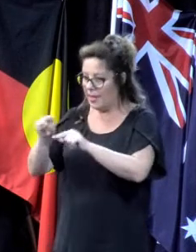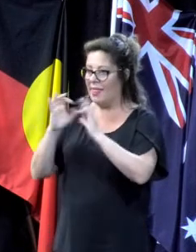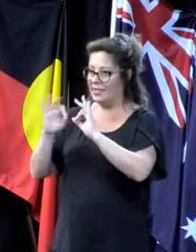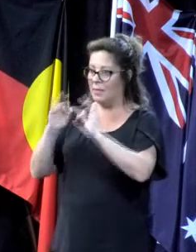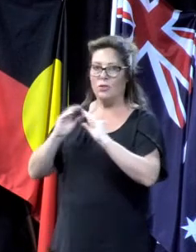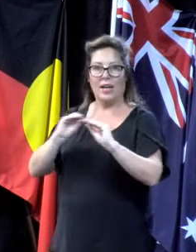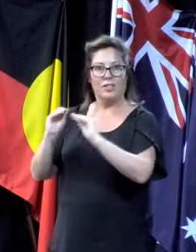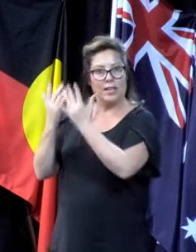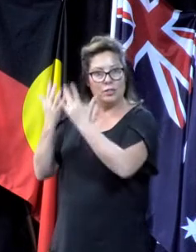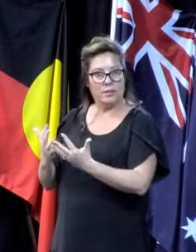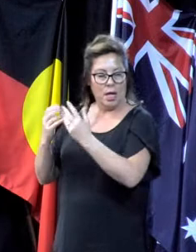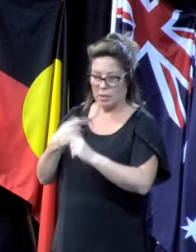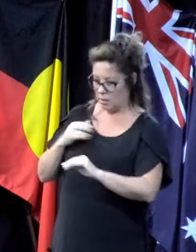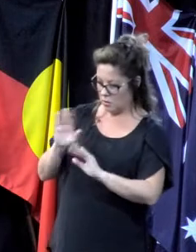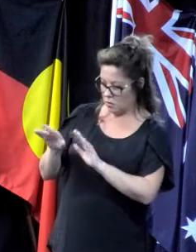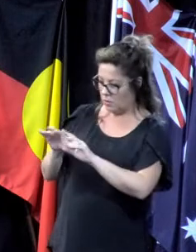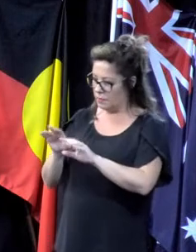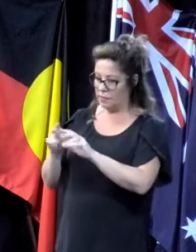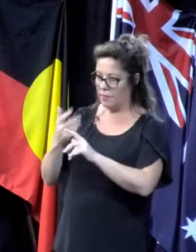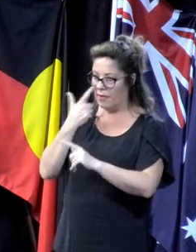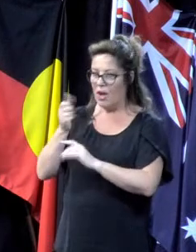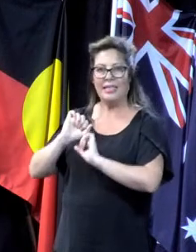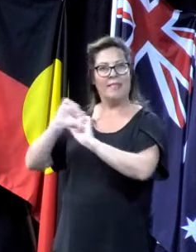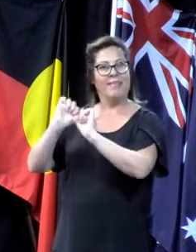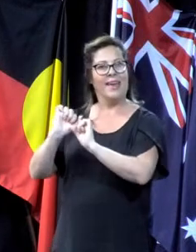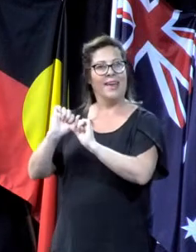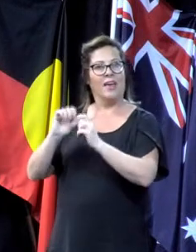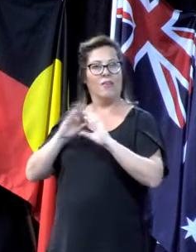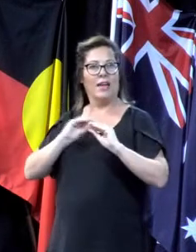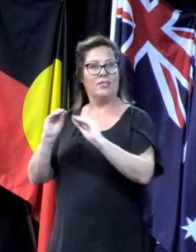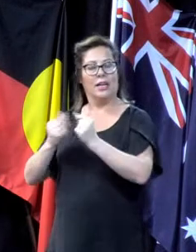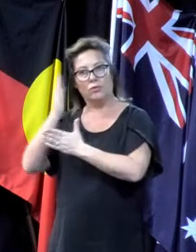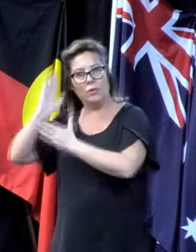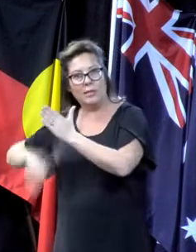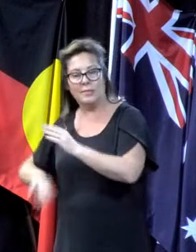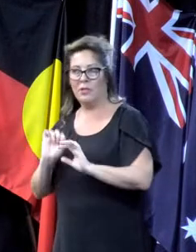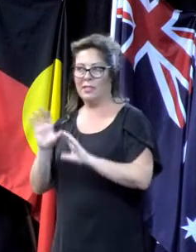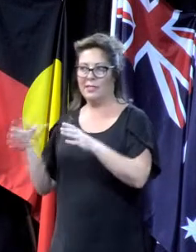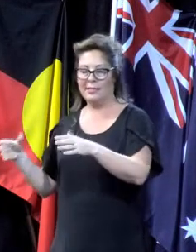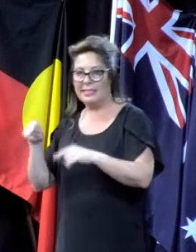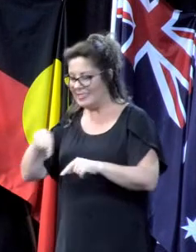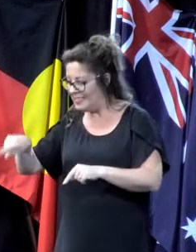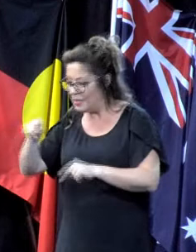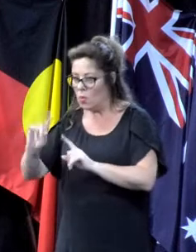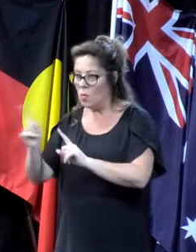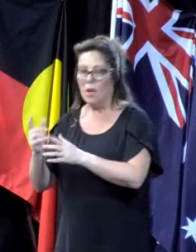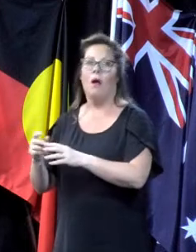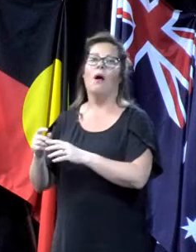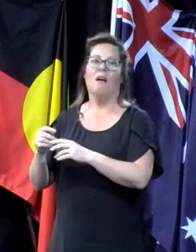and to seek their voices about their educational experience at the school. And that also indicated that they were underperforming